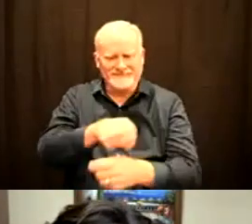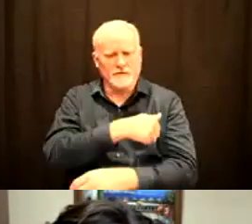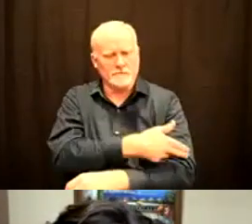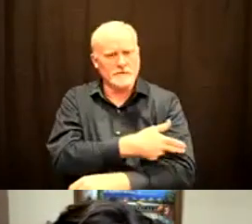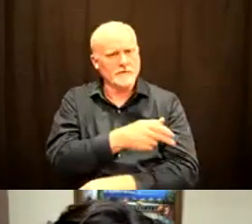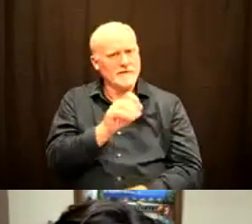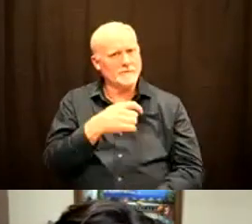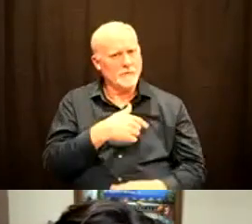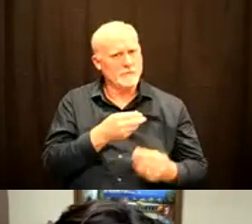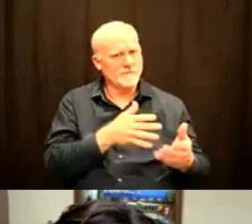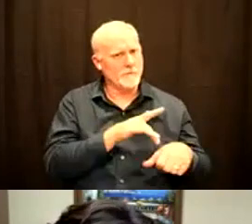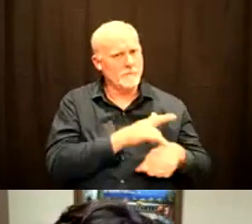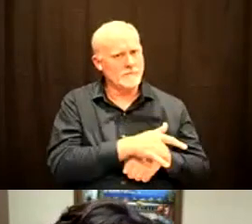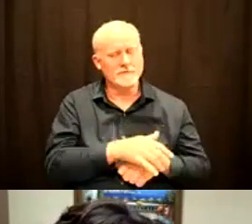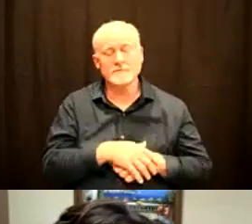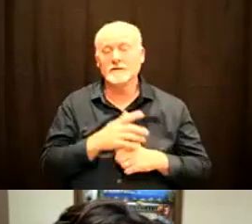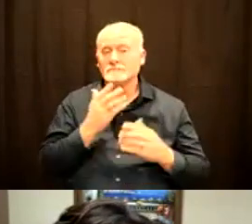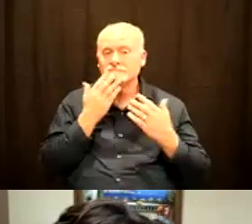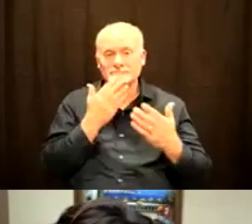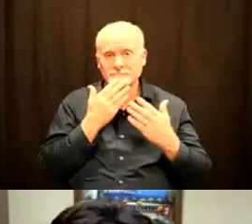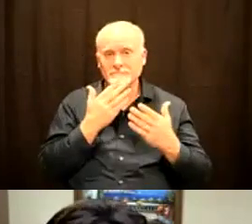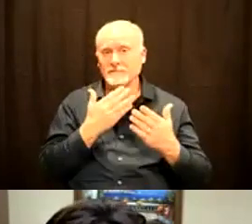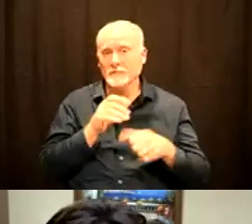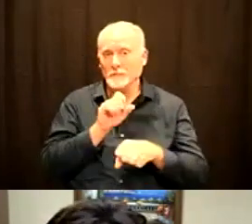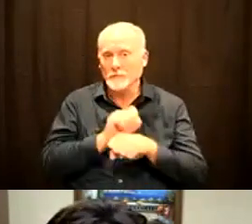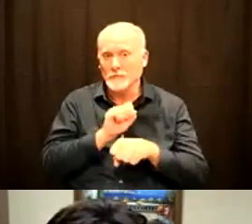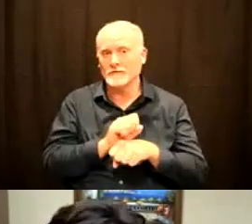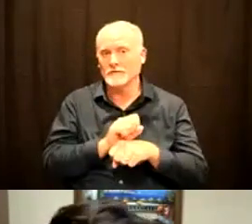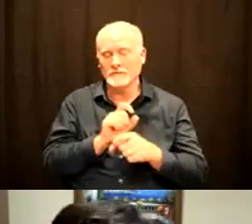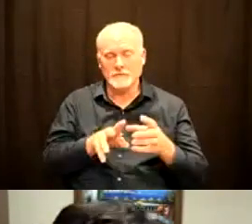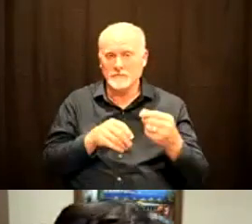so i'm appreciative of the ongoing work and effort to give the best outcomes for all of our